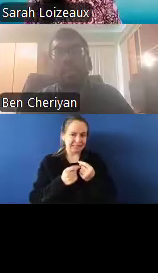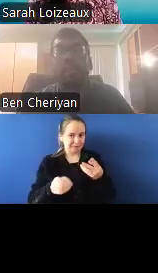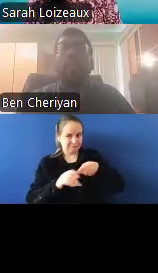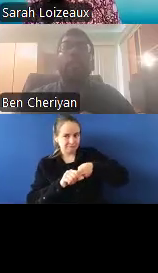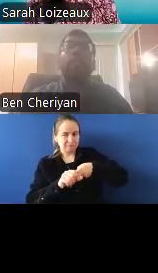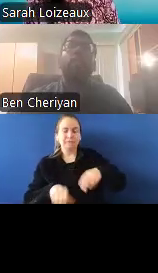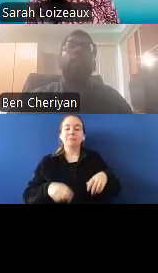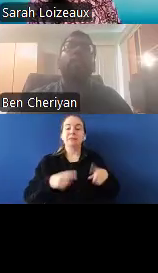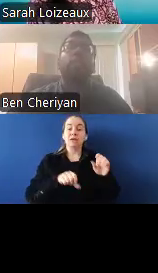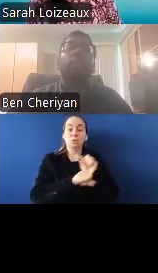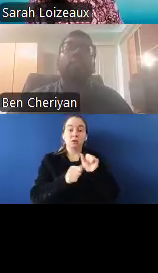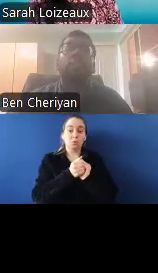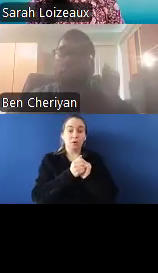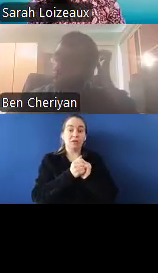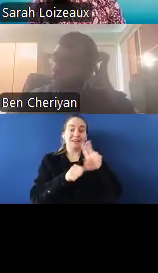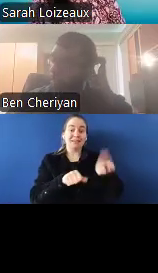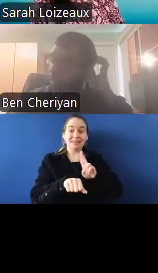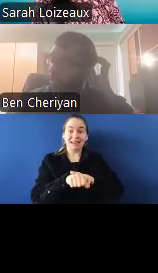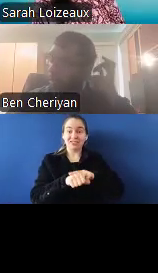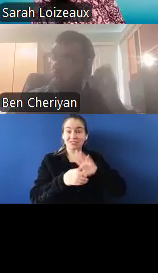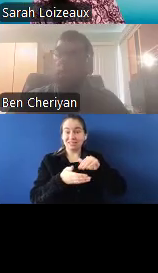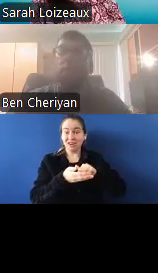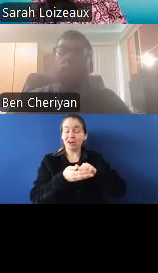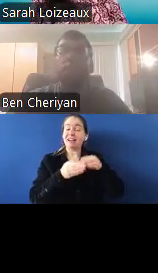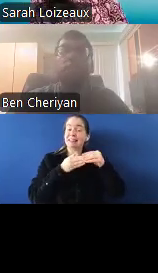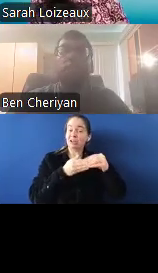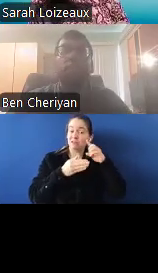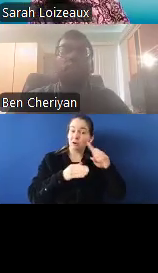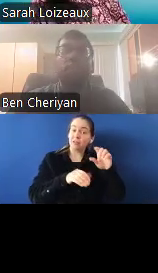ODEP-funded National Center on Leadership for the Employment and Economic Advancement